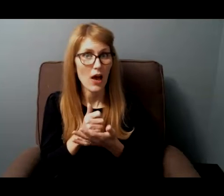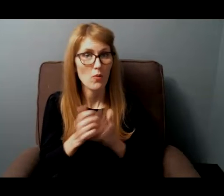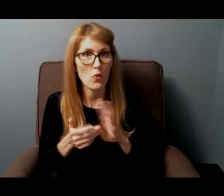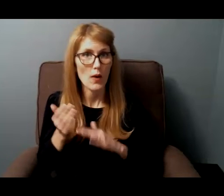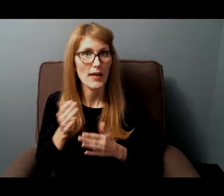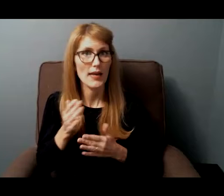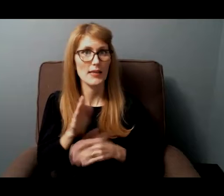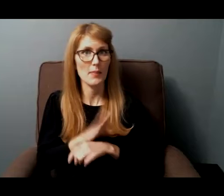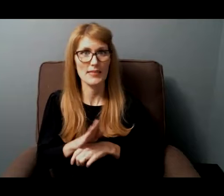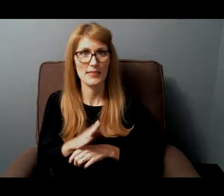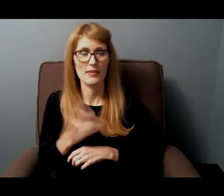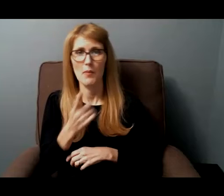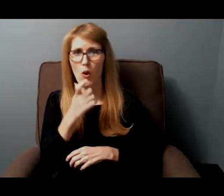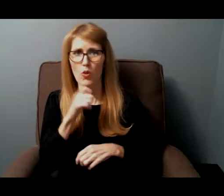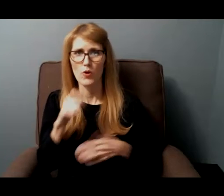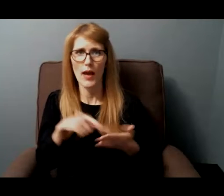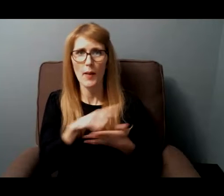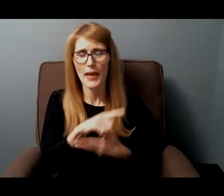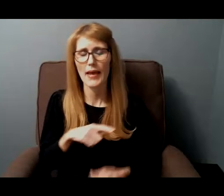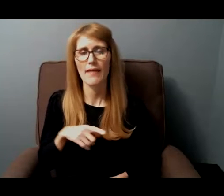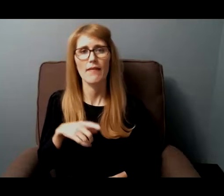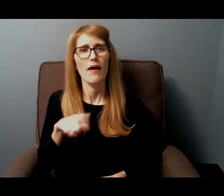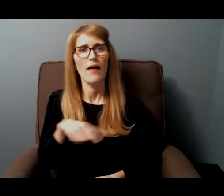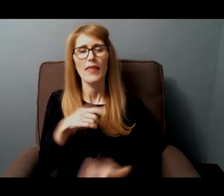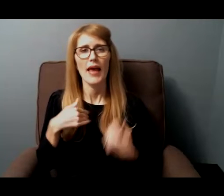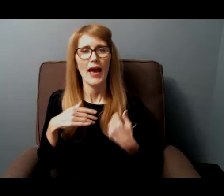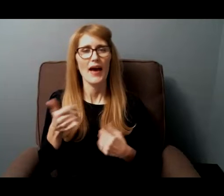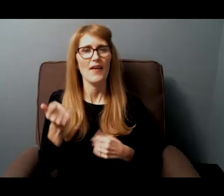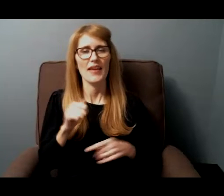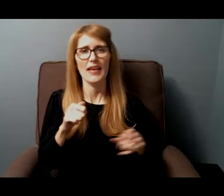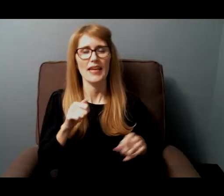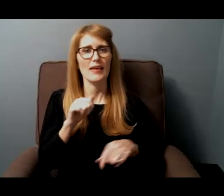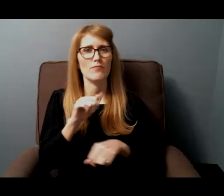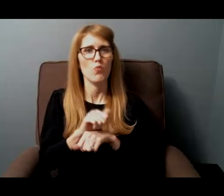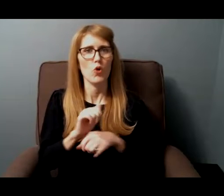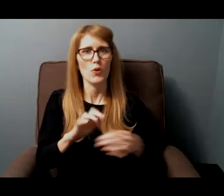they have any impaired related work expenses? They'll ask how many hours the person's been